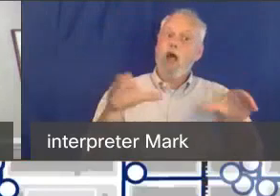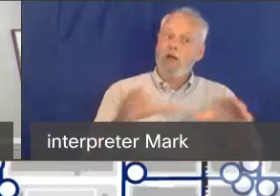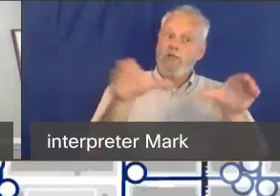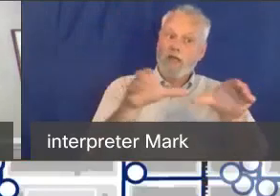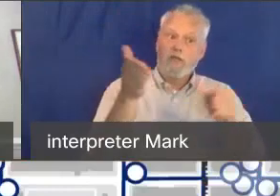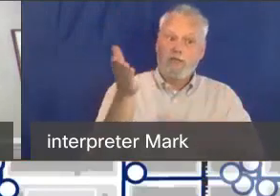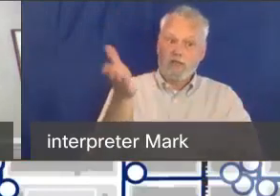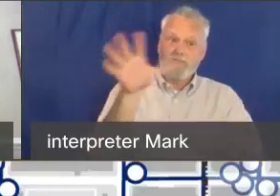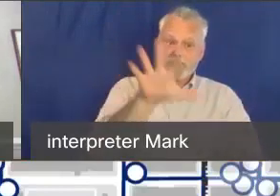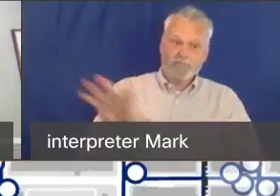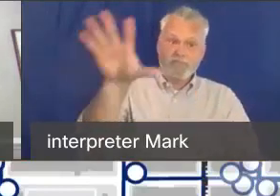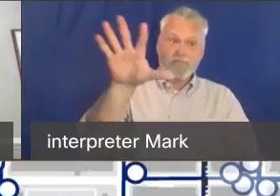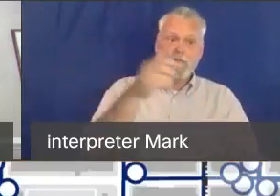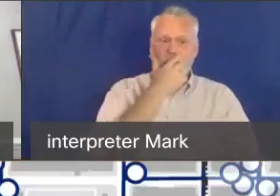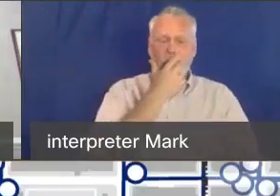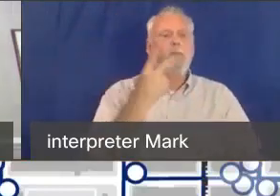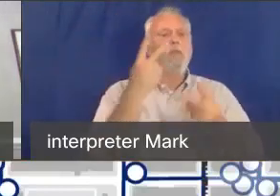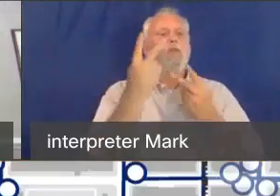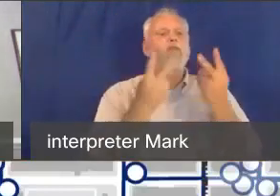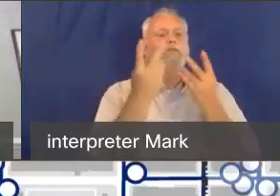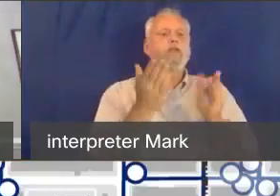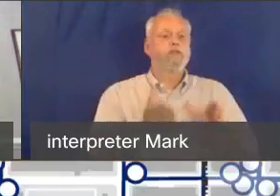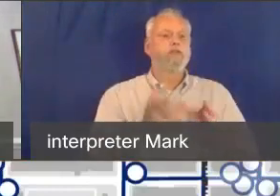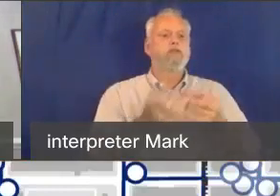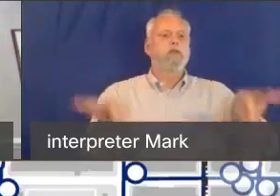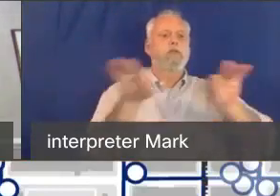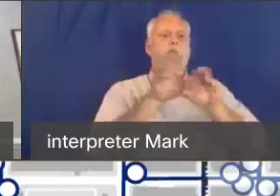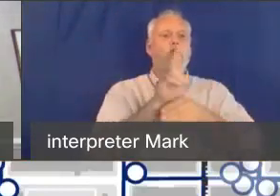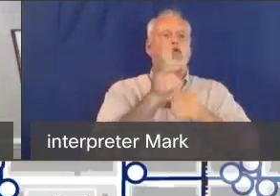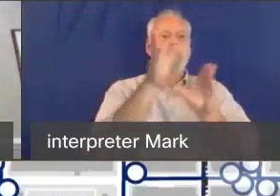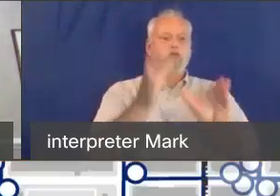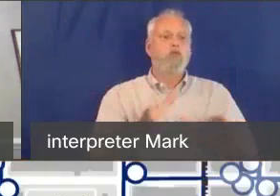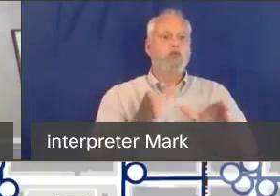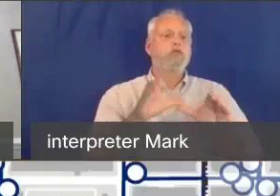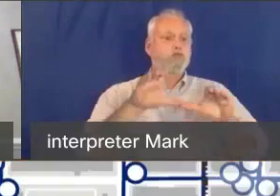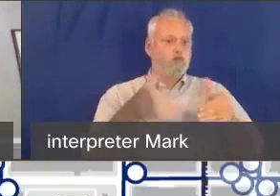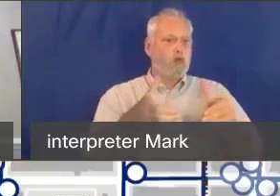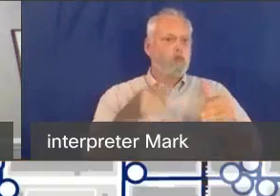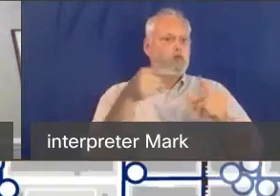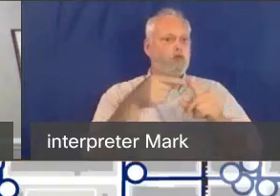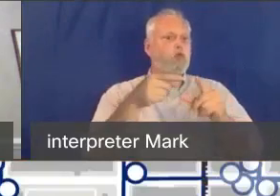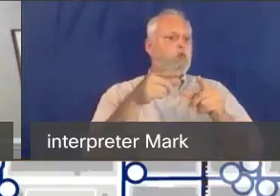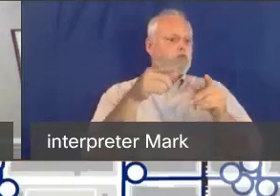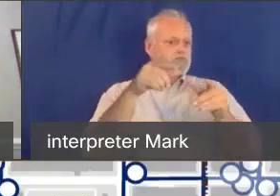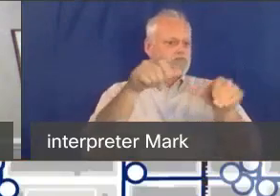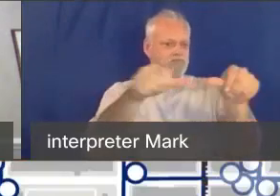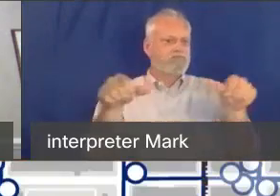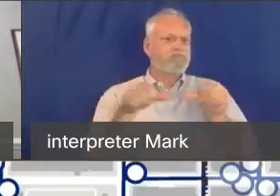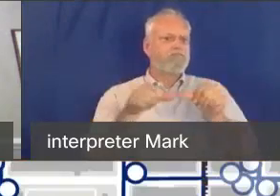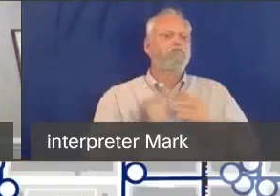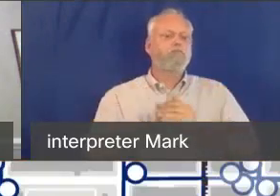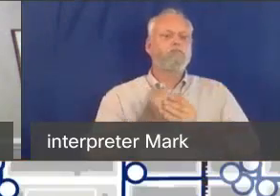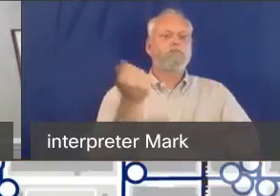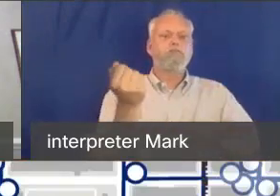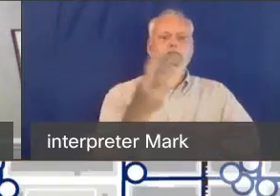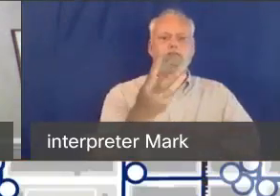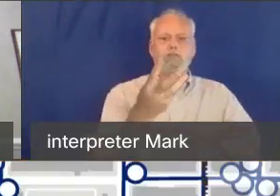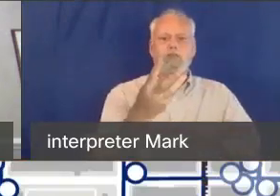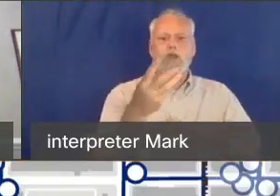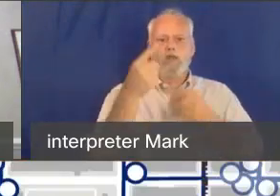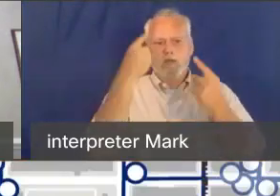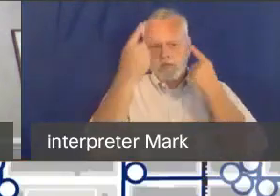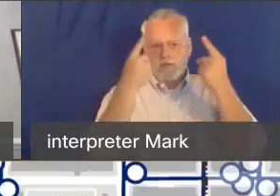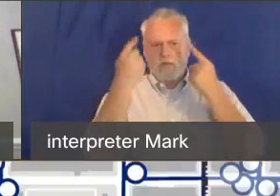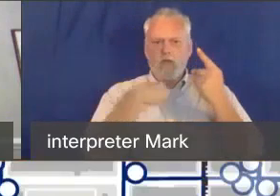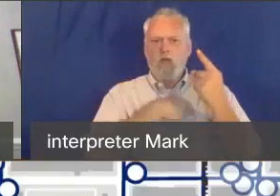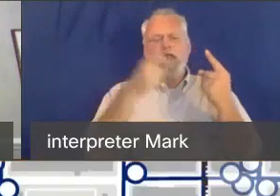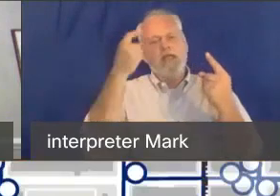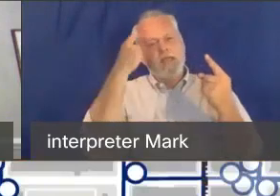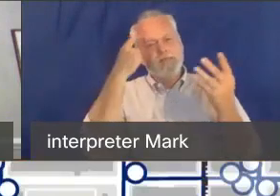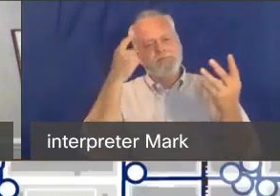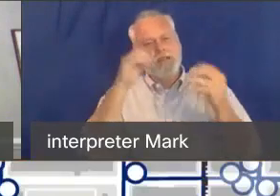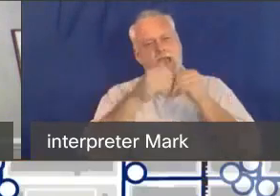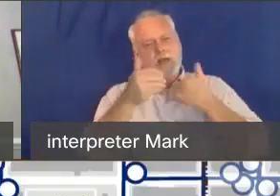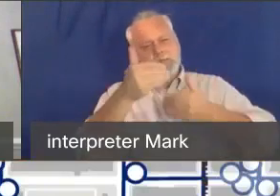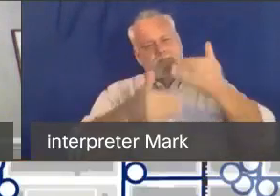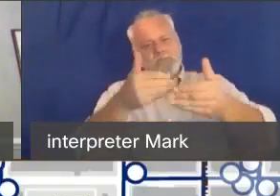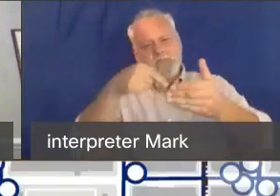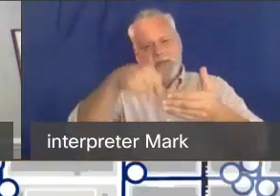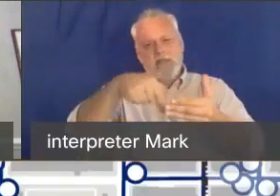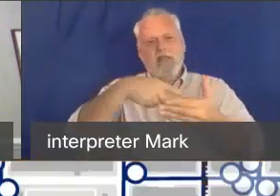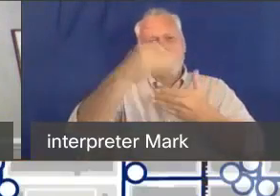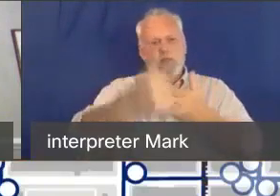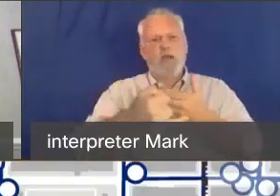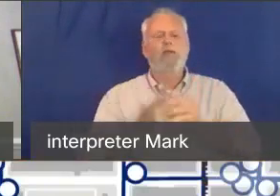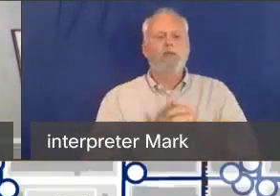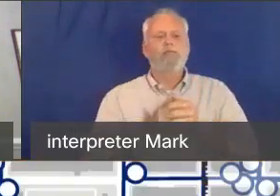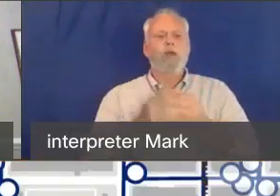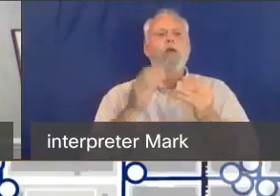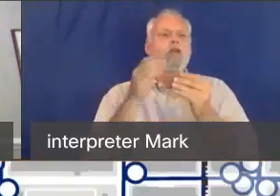Um, and visitors are an important user group to this area. There are, there are several considerations that we needed to take, as we thought about how to advance this project, which we're going to go into more detail and future set in future slides.